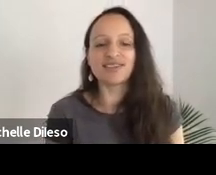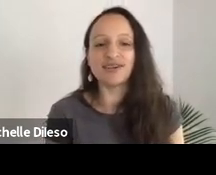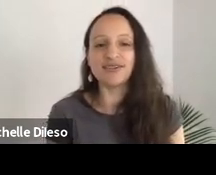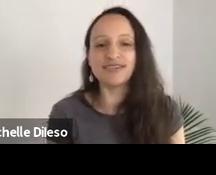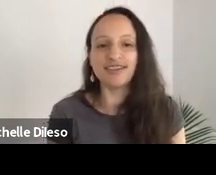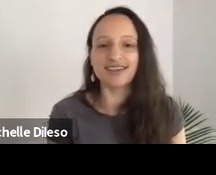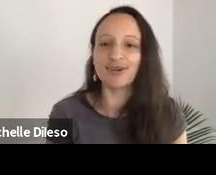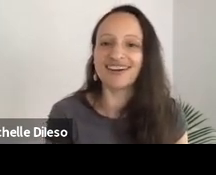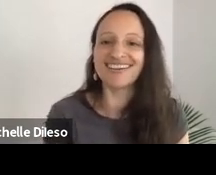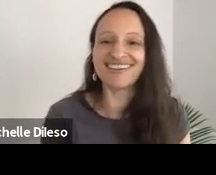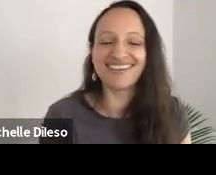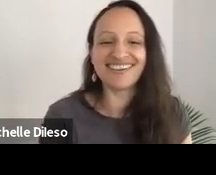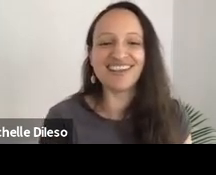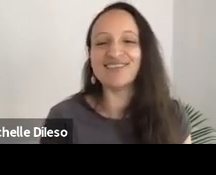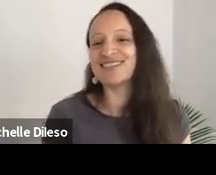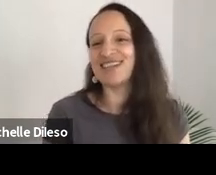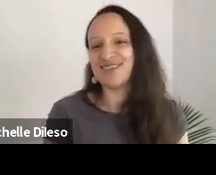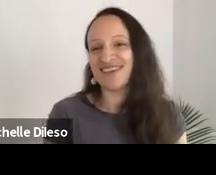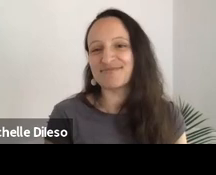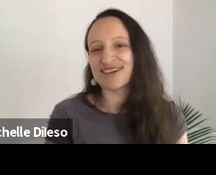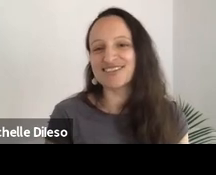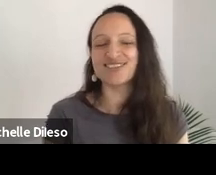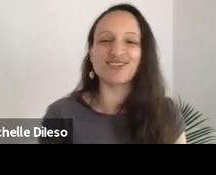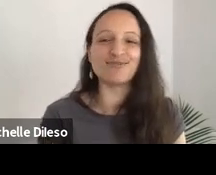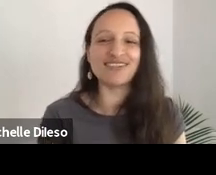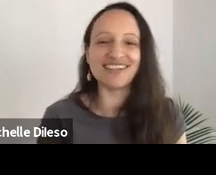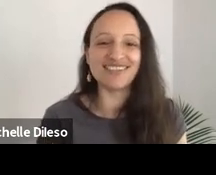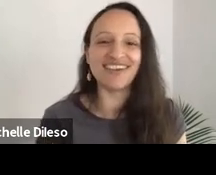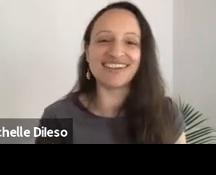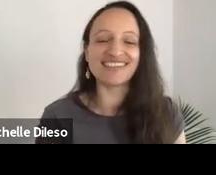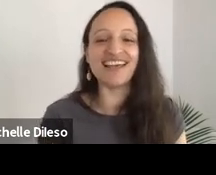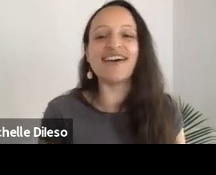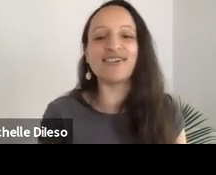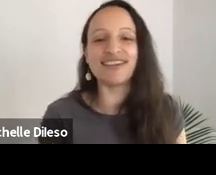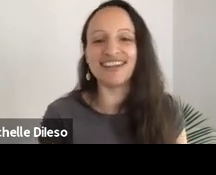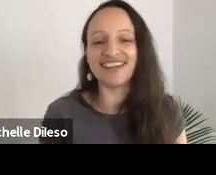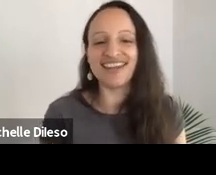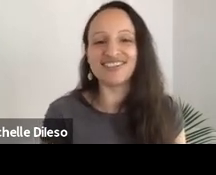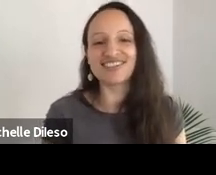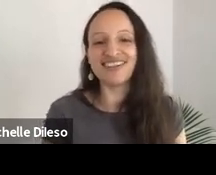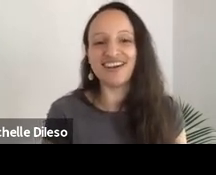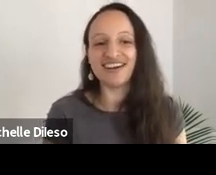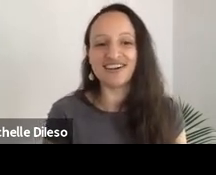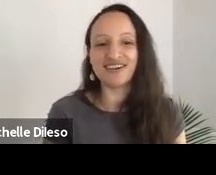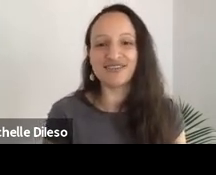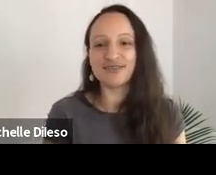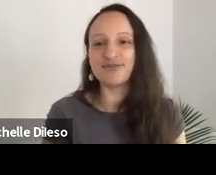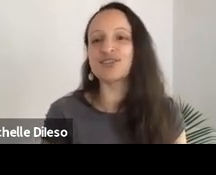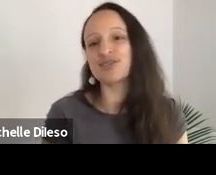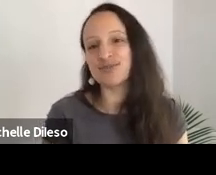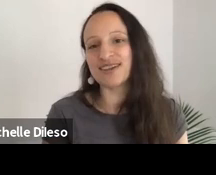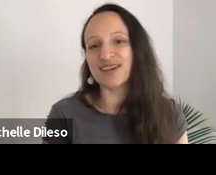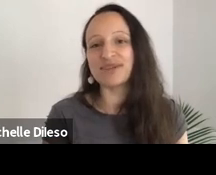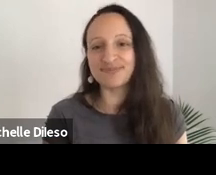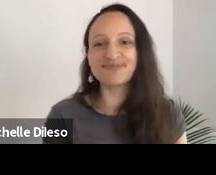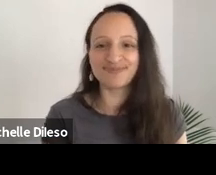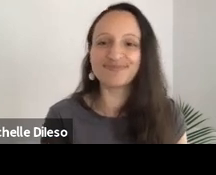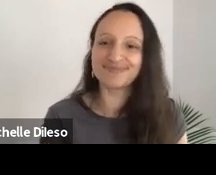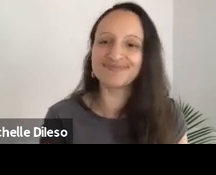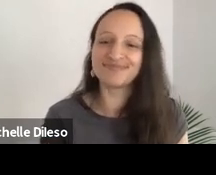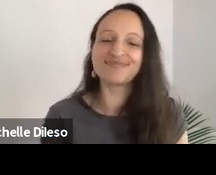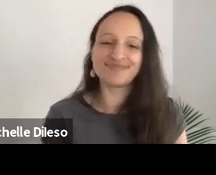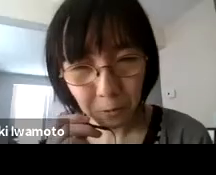So, yes, we are, we love steam at Boston Children's Museum and I love how I can engage our visitor groups that come in.